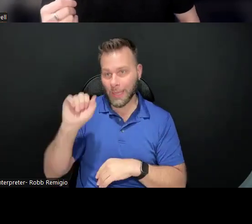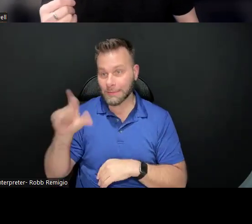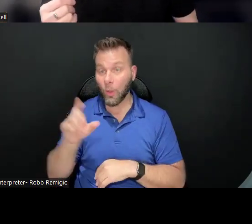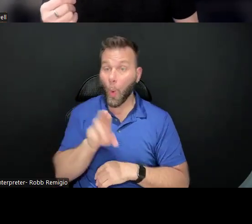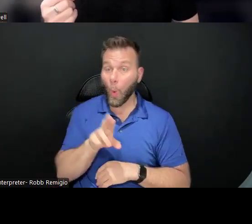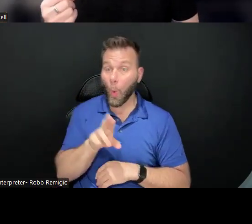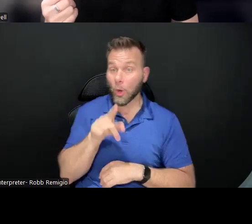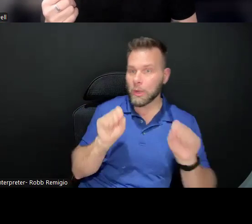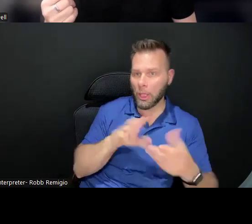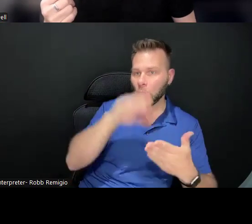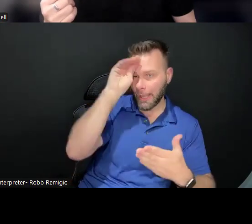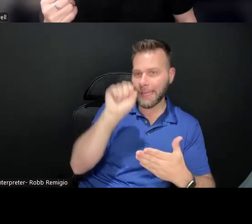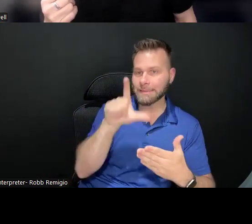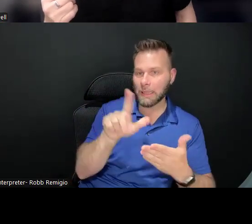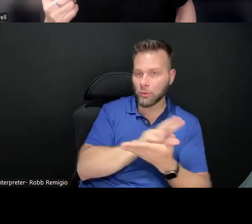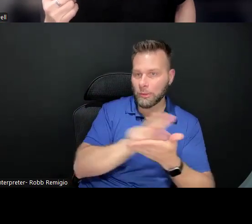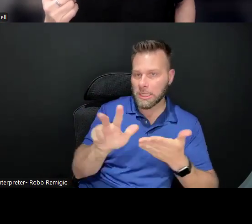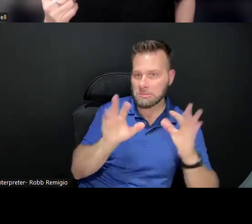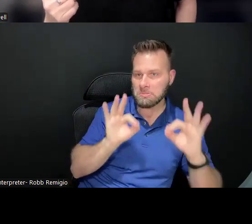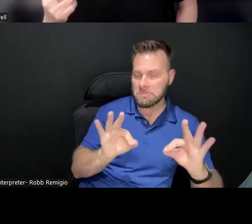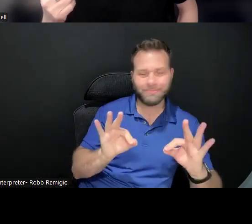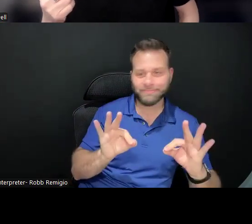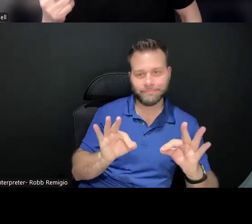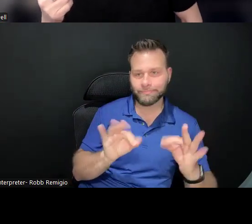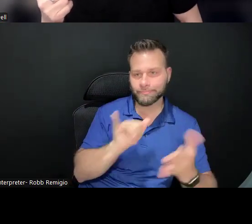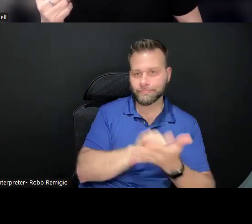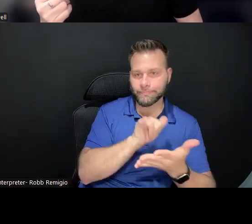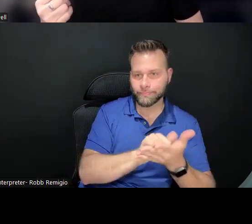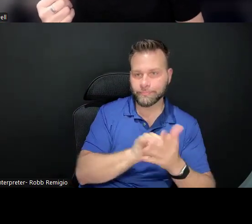fact every Deaf person knows it in a matter of weeks. It is really not something